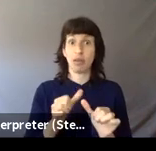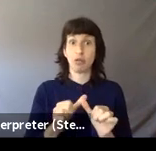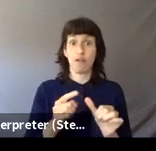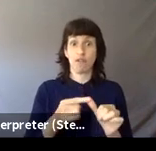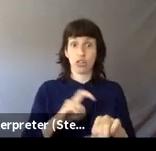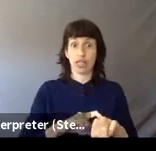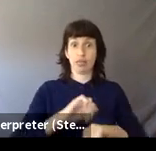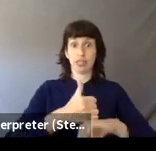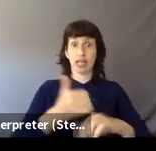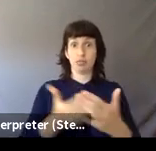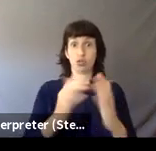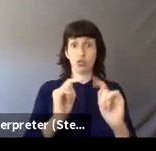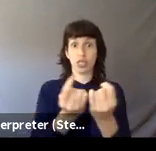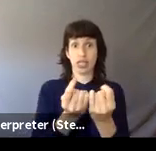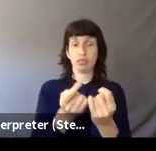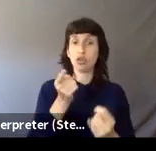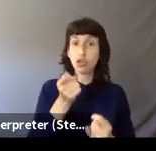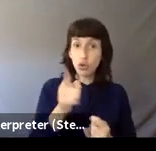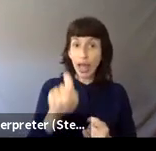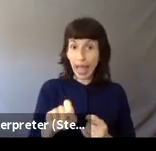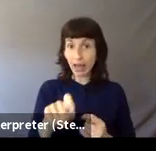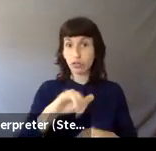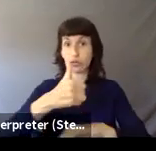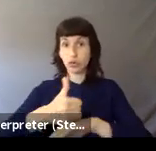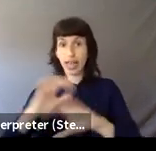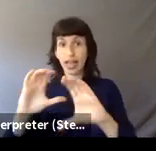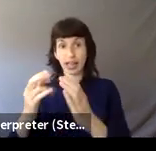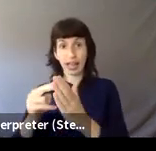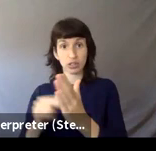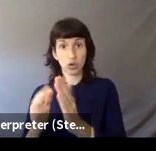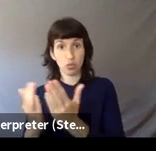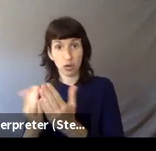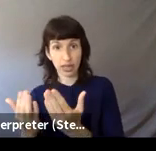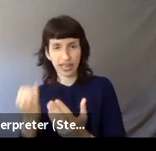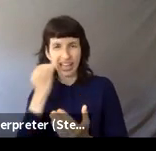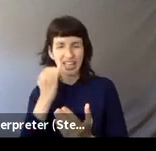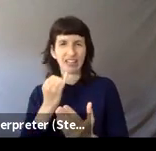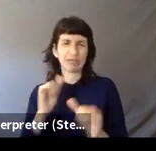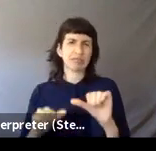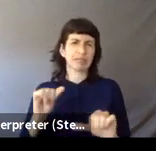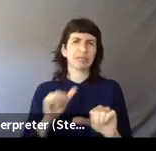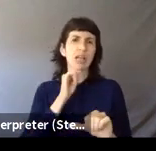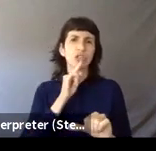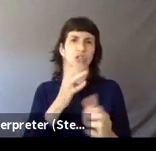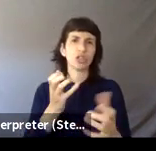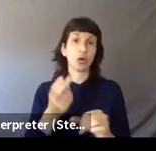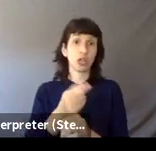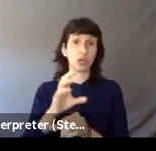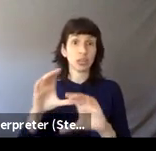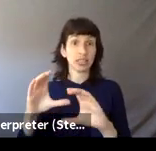Amy: Yeah, thanks Pete. That's a good reminder. There's a lot of background stuff going on. If you mess around too much with it, it might not quite work the way you were hoping. Remember